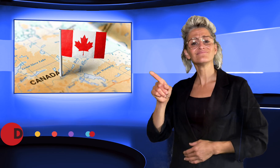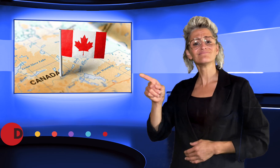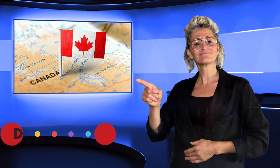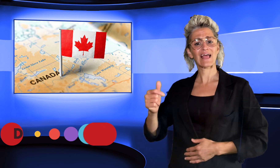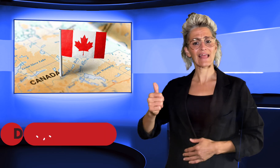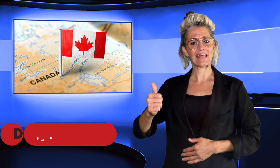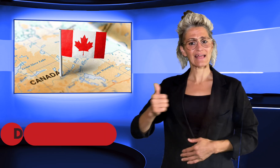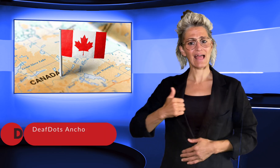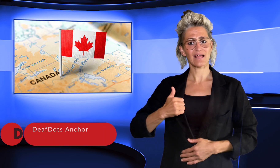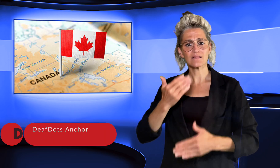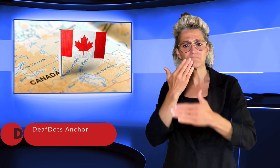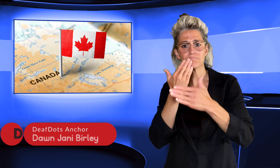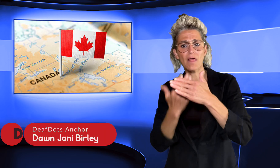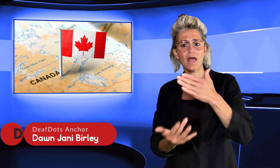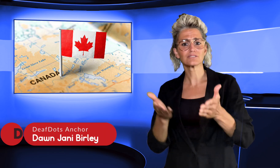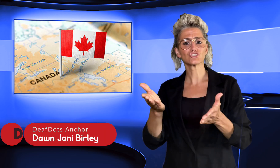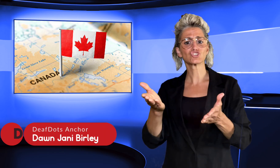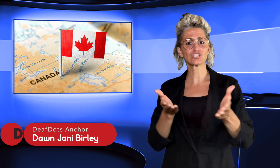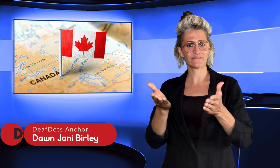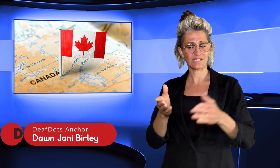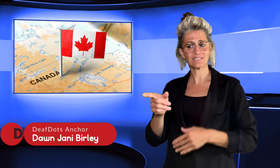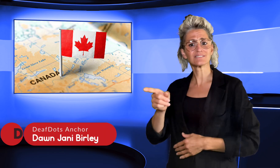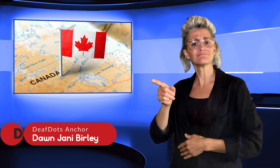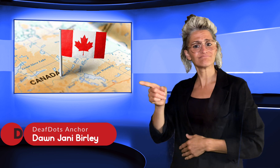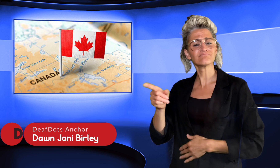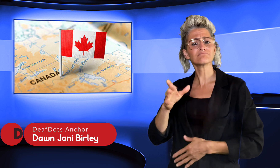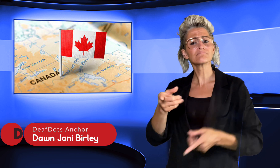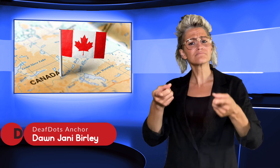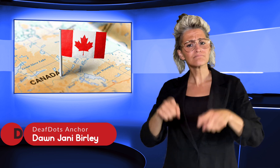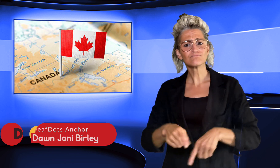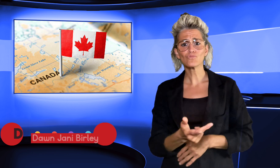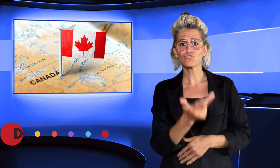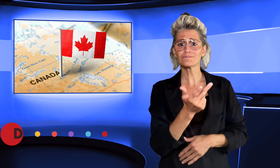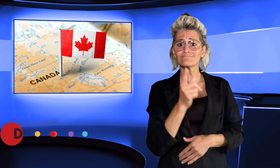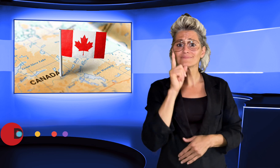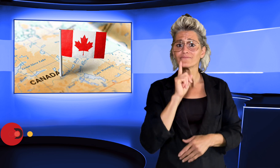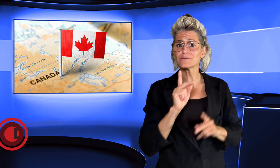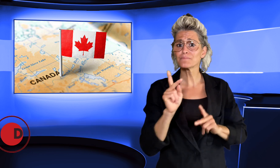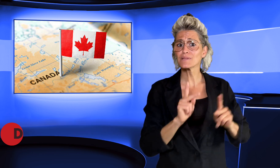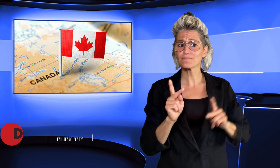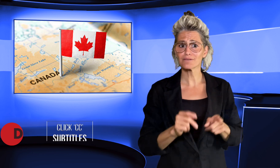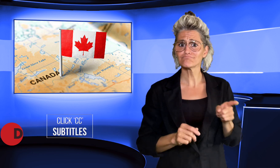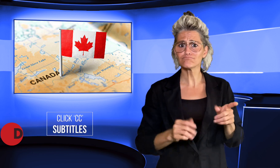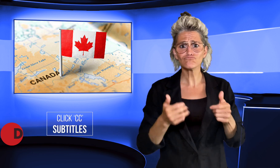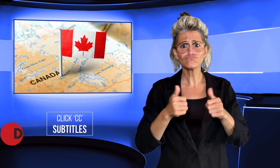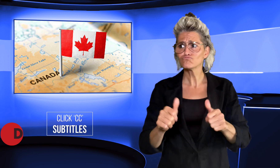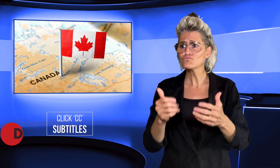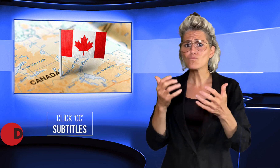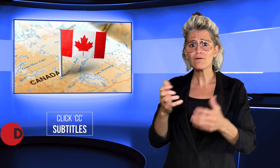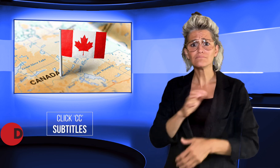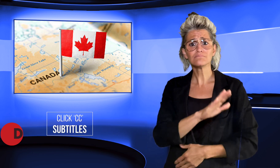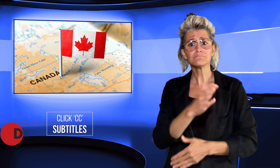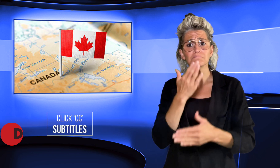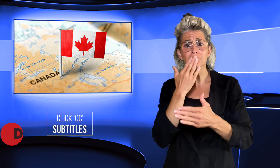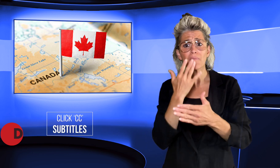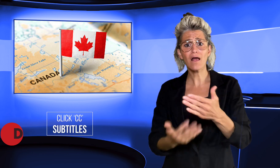[SIGNER]: Three Deaf people trying to donate blood to Canadian Blood Service